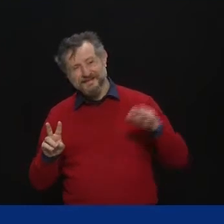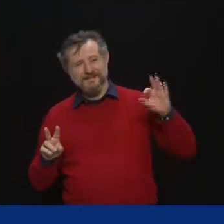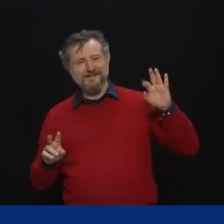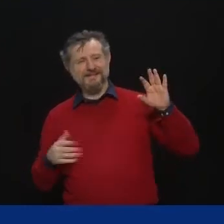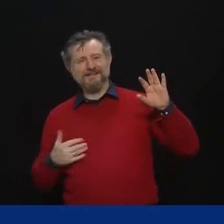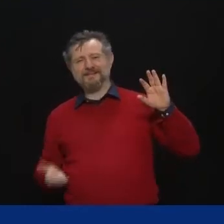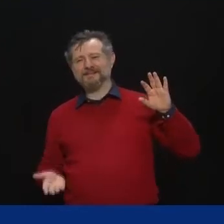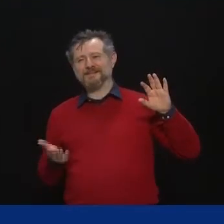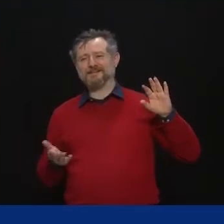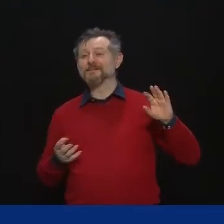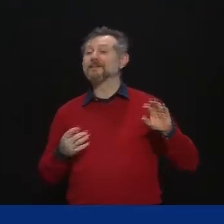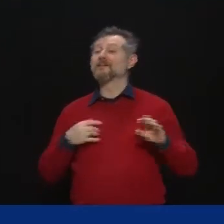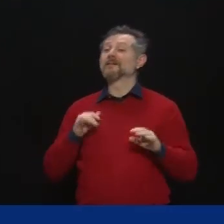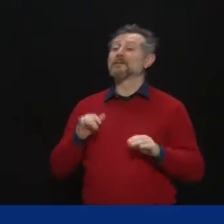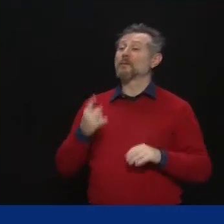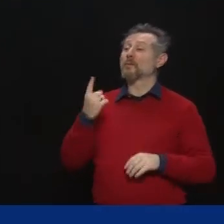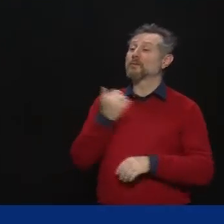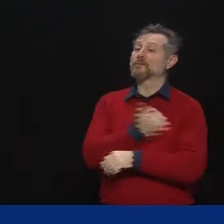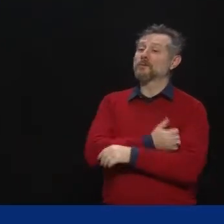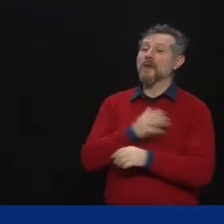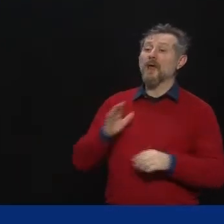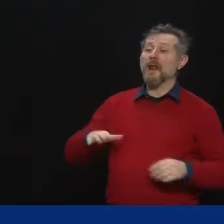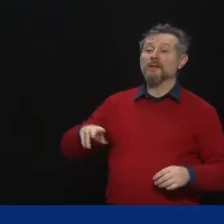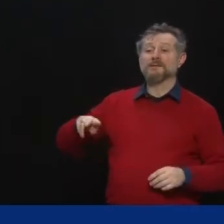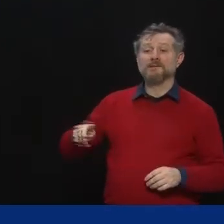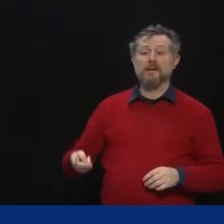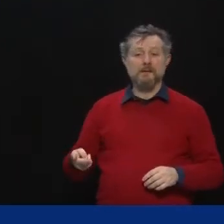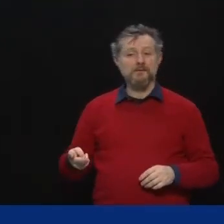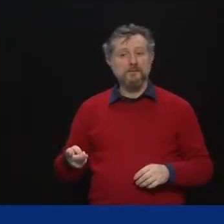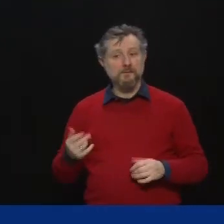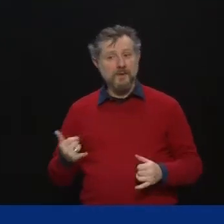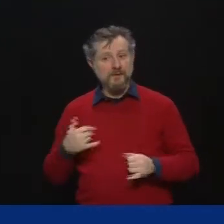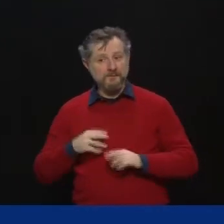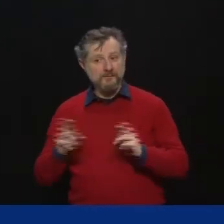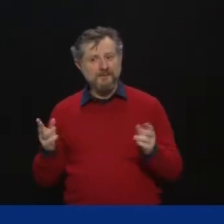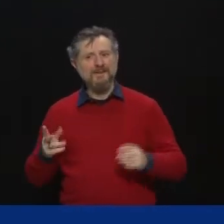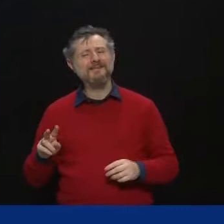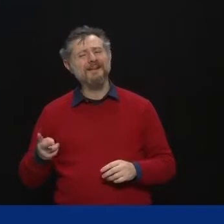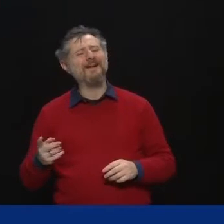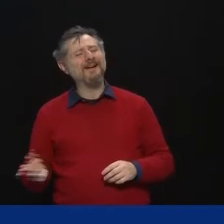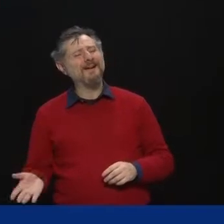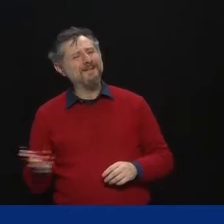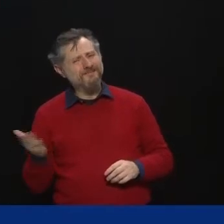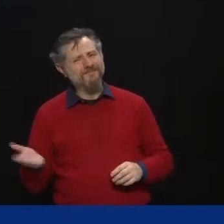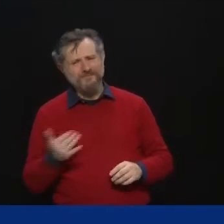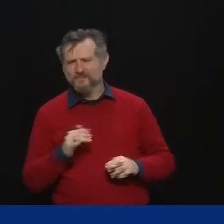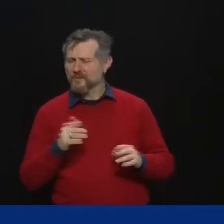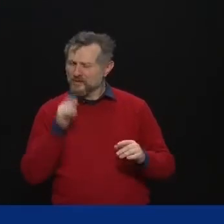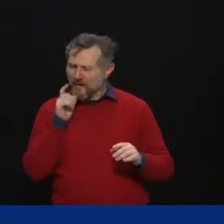OVER AGE 18. COMPLETED VACCINES, 82%. LIKE TO SEE THAT HIGHER. THOSE PEOPLE WHO HAVE HAD ONE